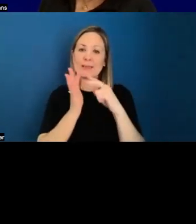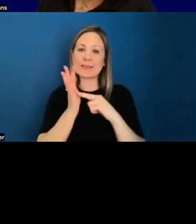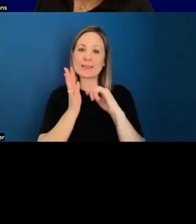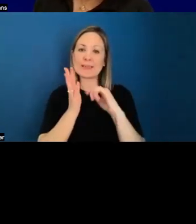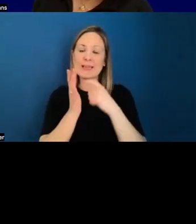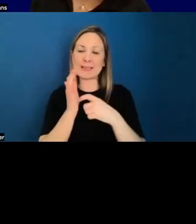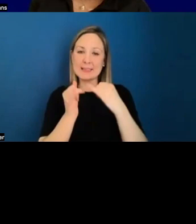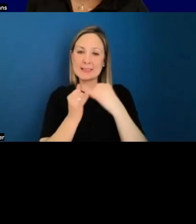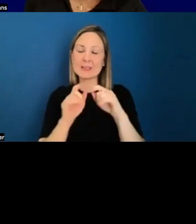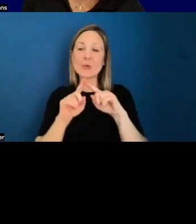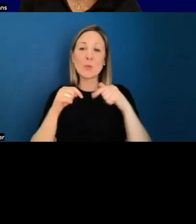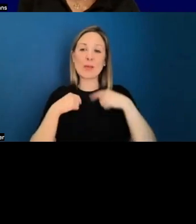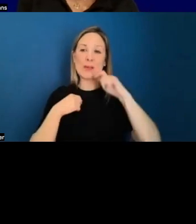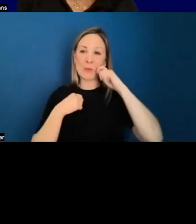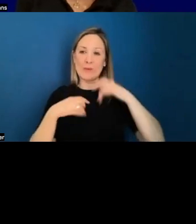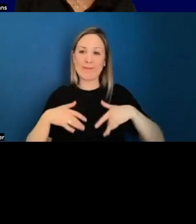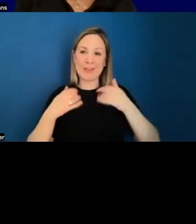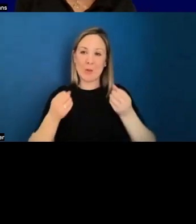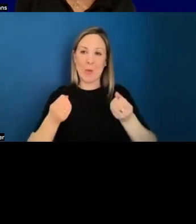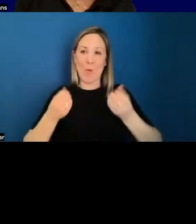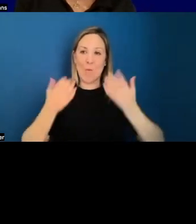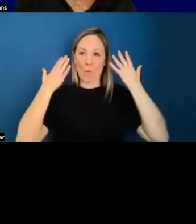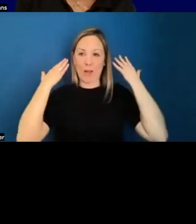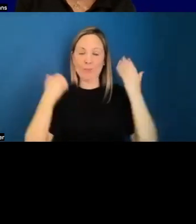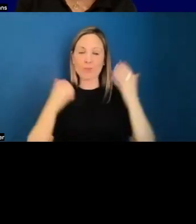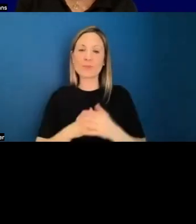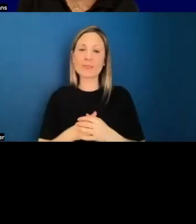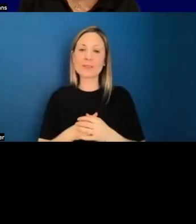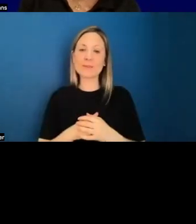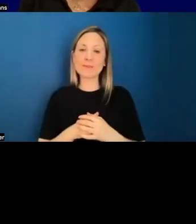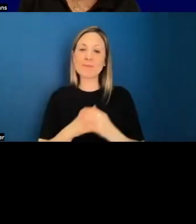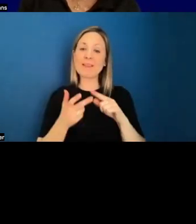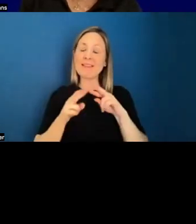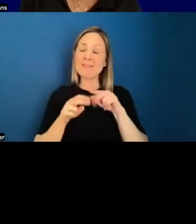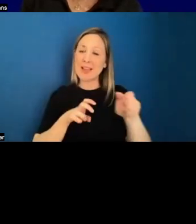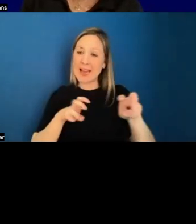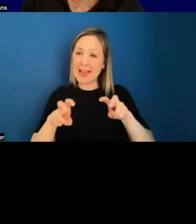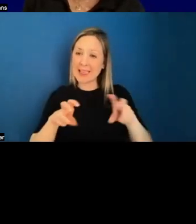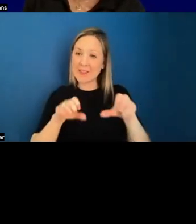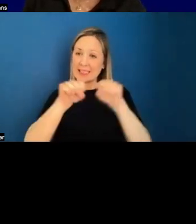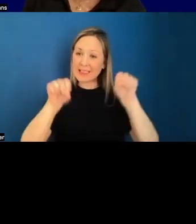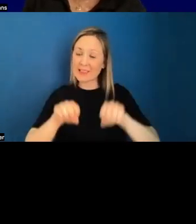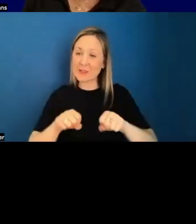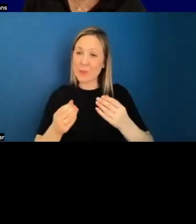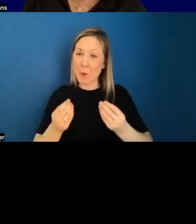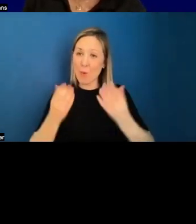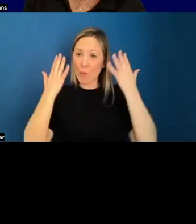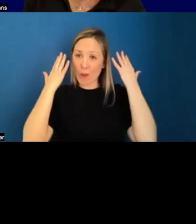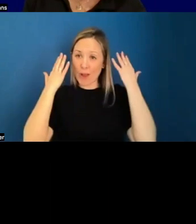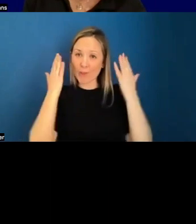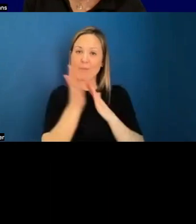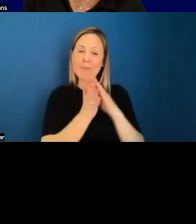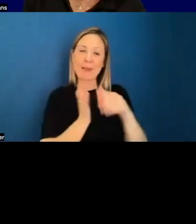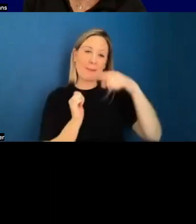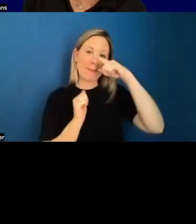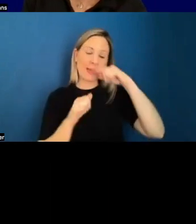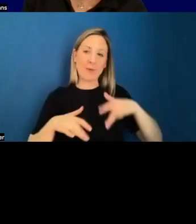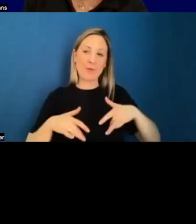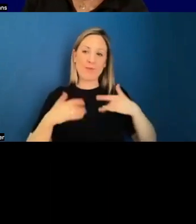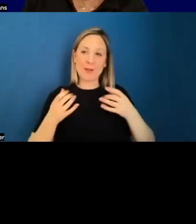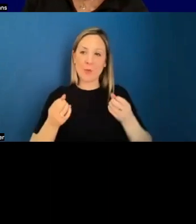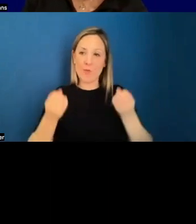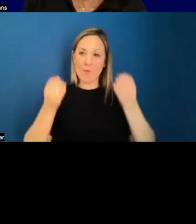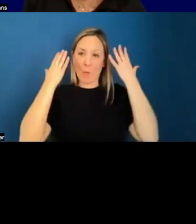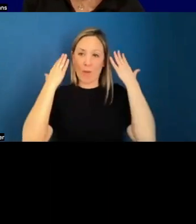overwhelmed. And if the reticular activating system is overwhelmed, we are overwhelmed as well.